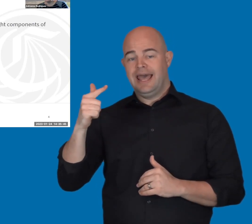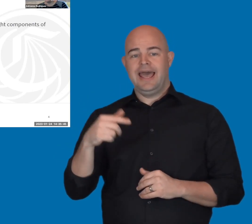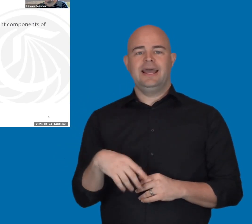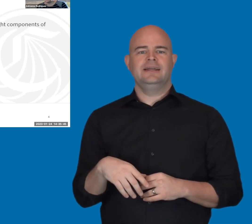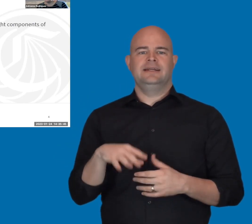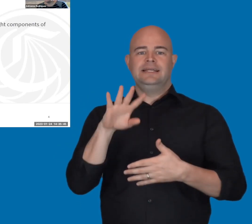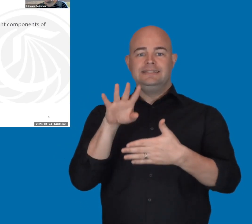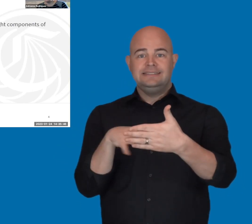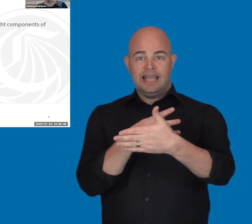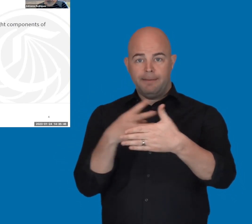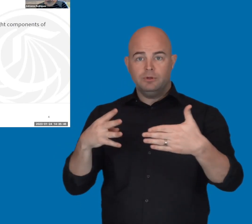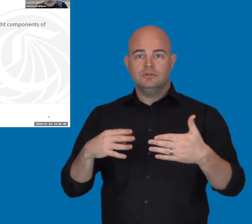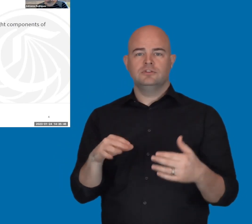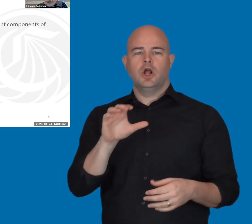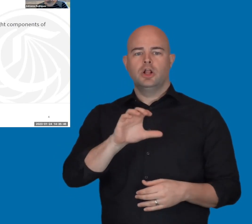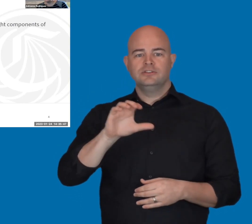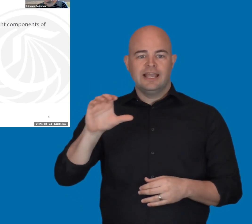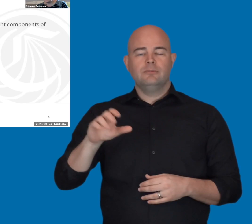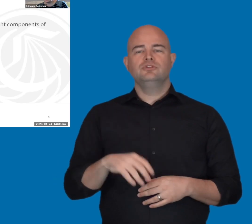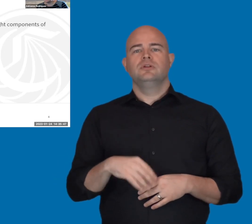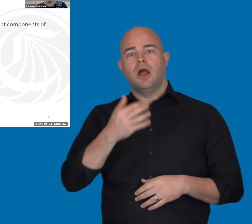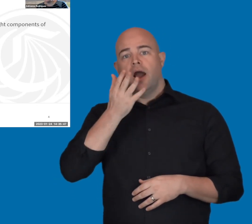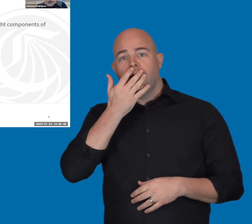closed captioning, colors, and headers.